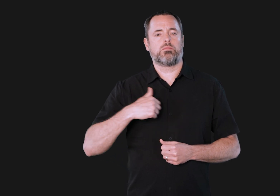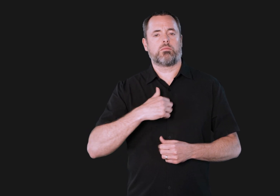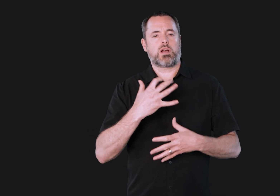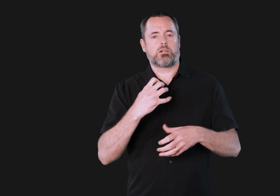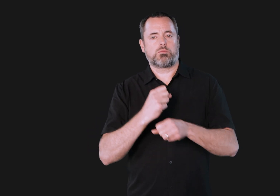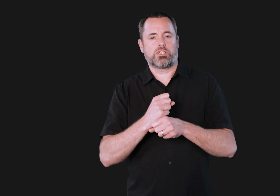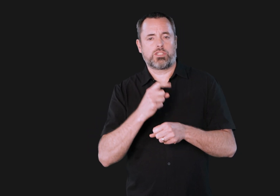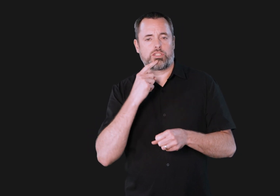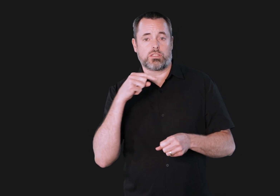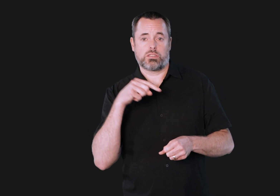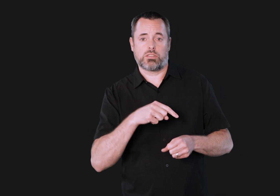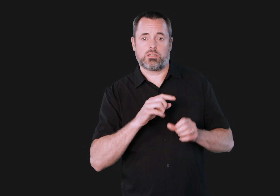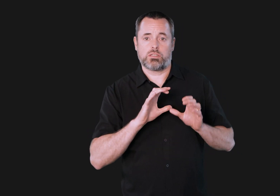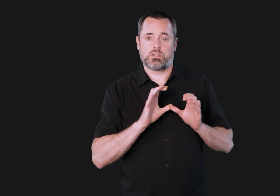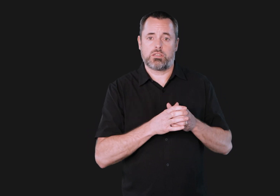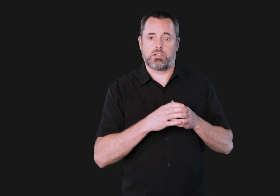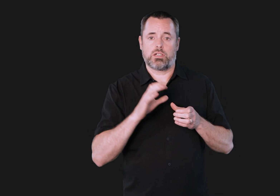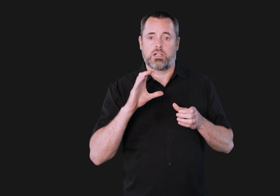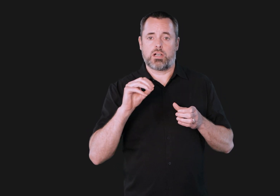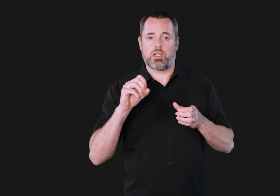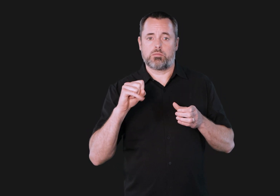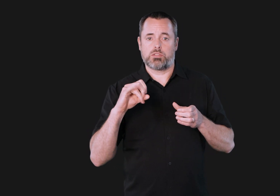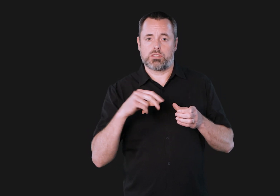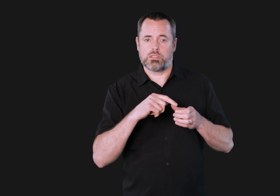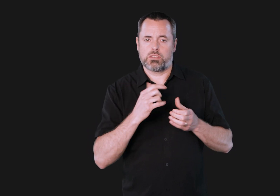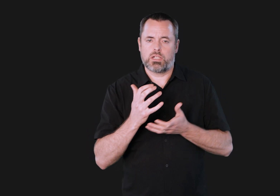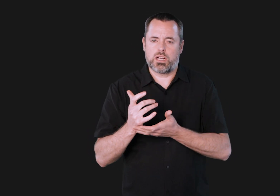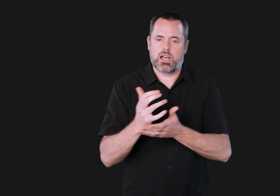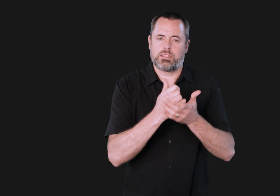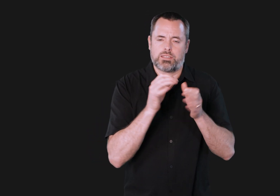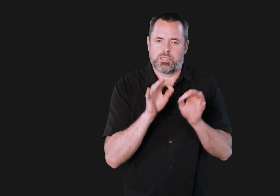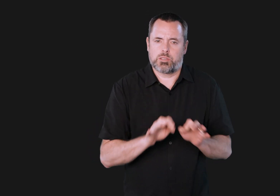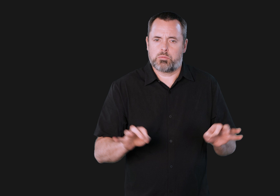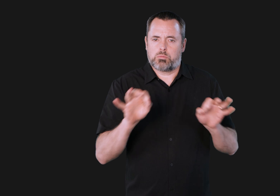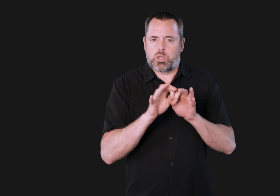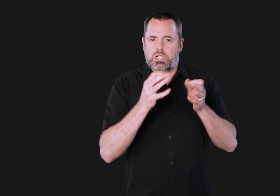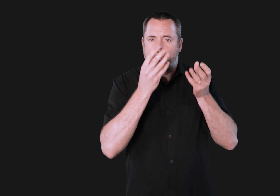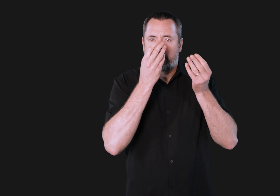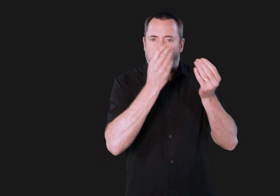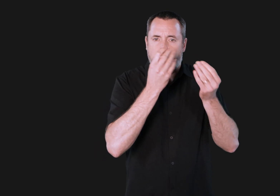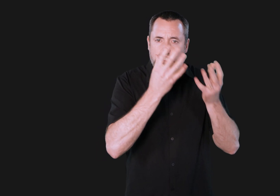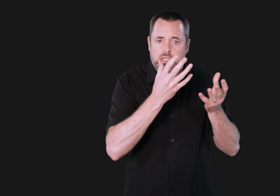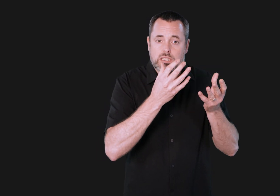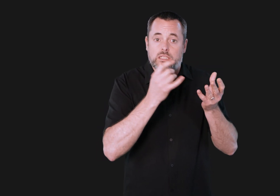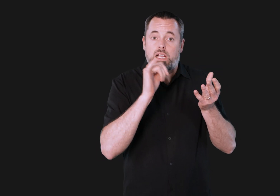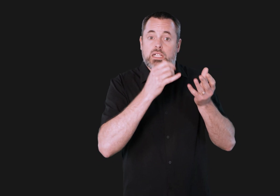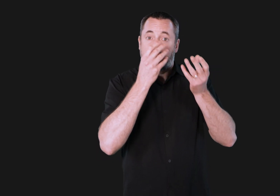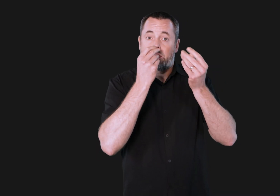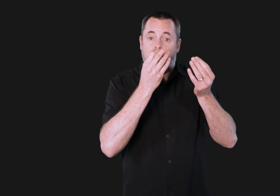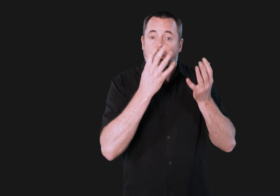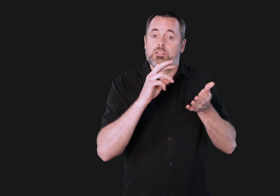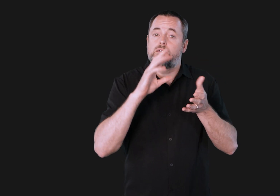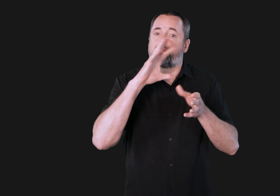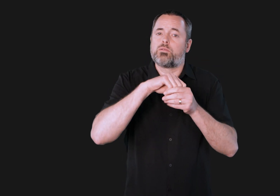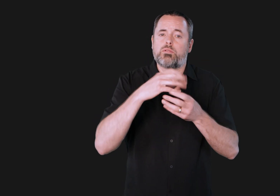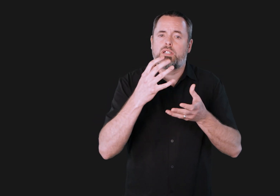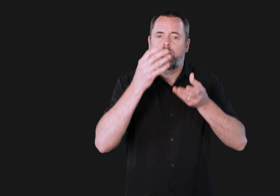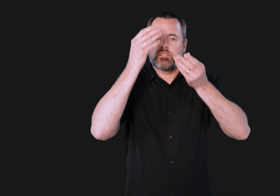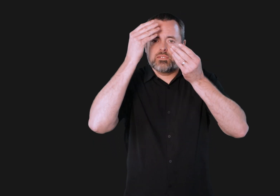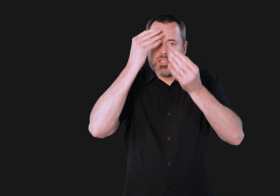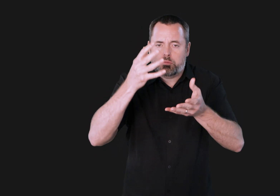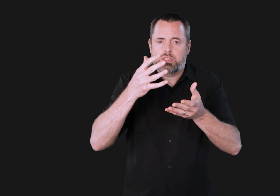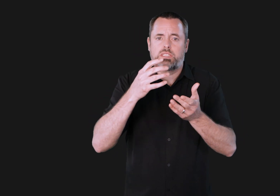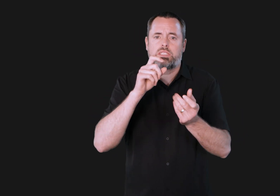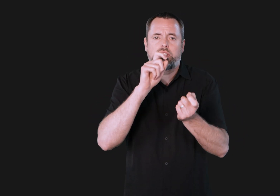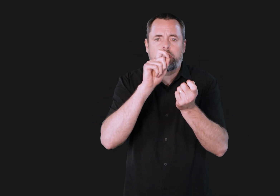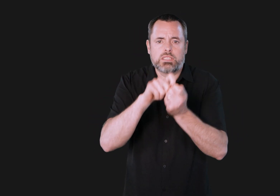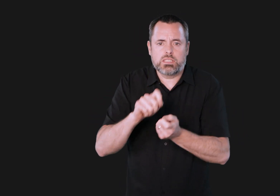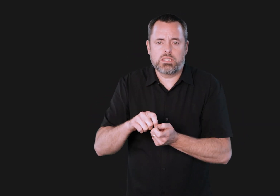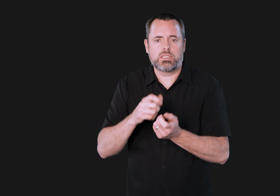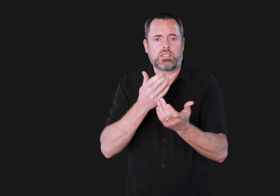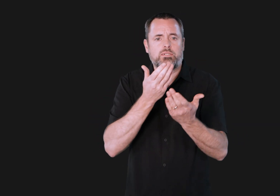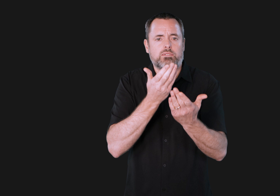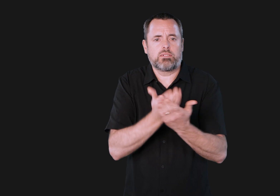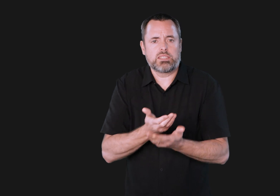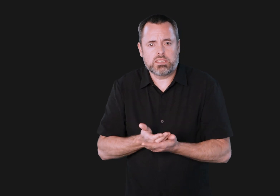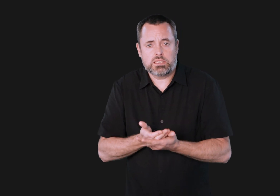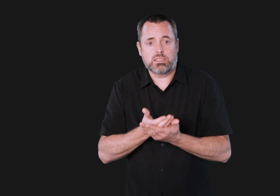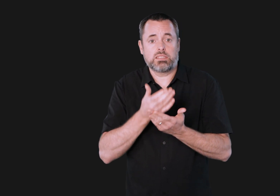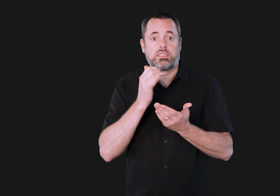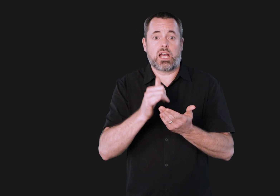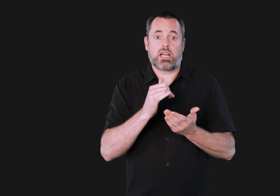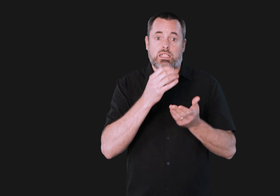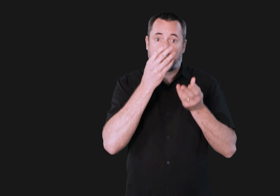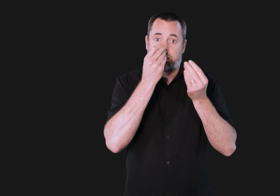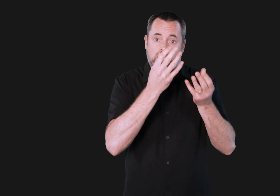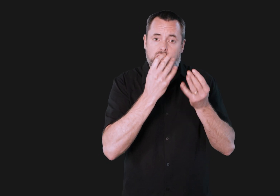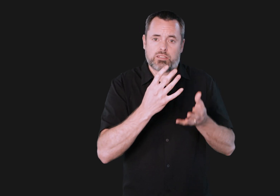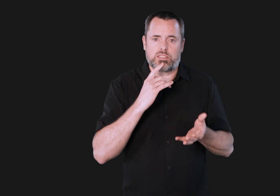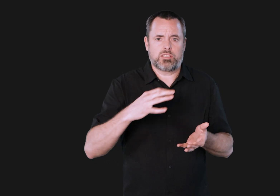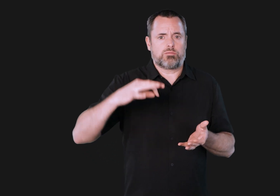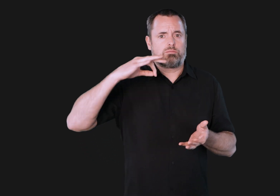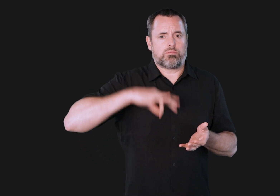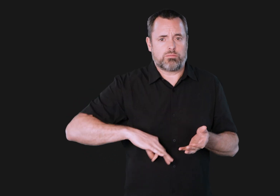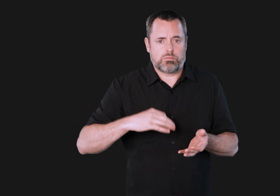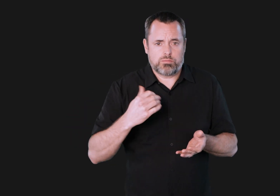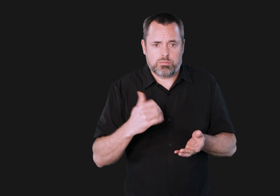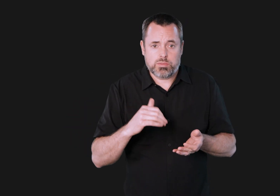We want to make sure the Commission collects important data. Data is information and details and facts. This data needs to be useful too.